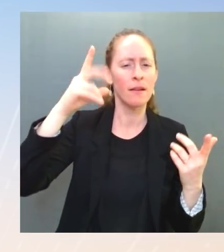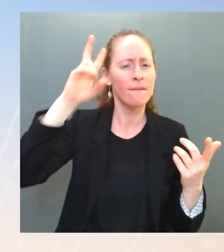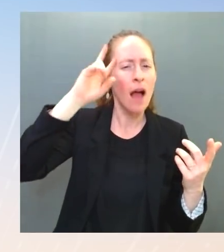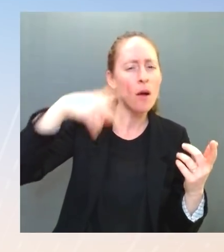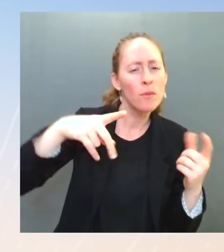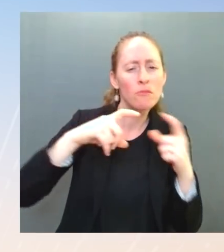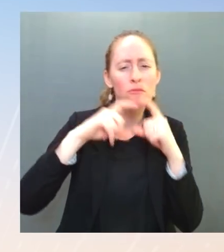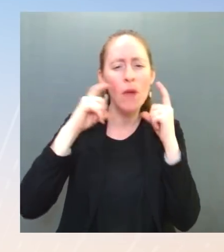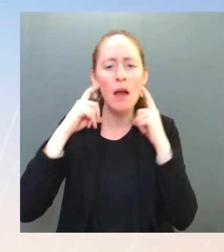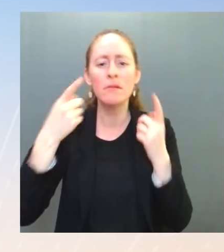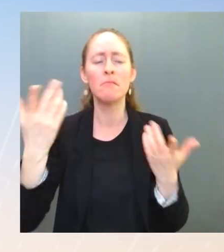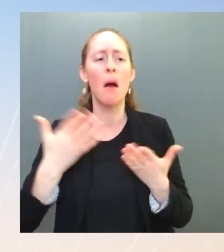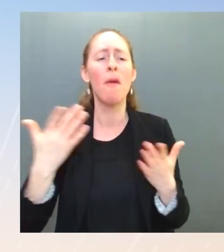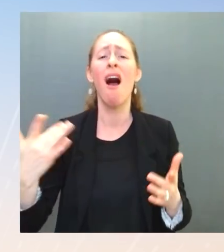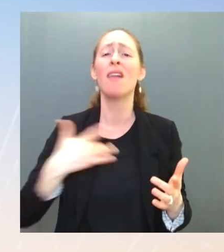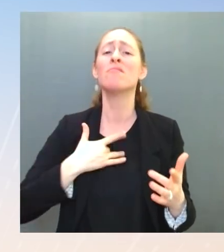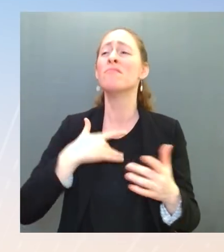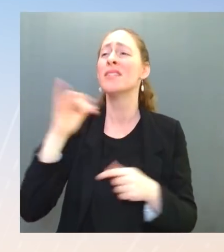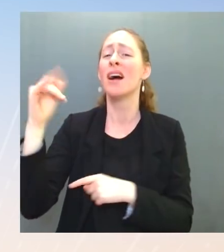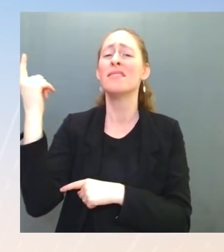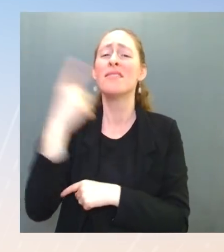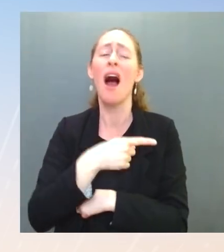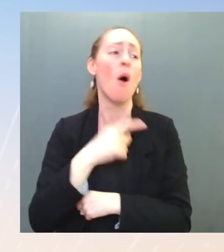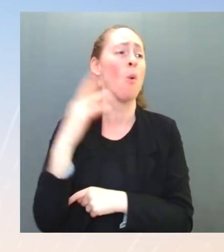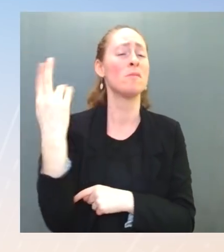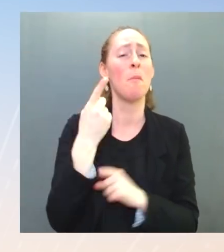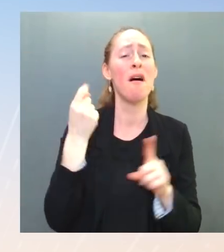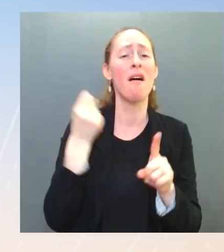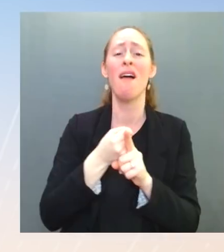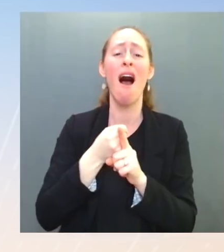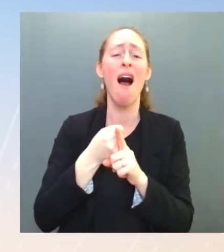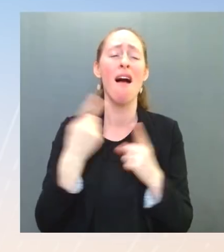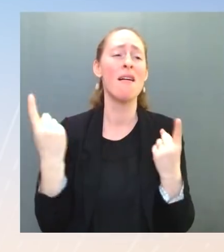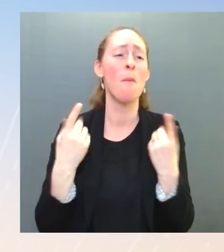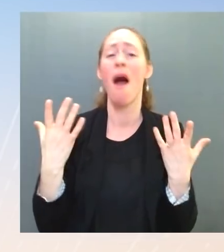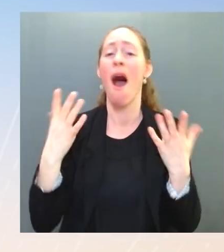are reasons to not follow CDC guidance. Ms. Psaki: Absolutely not. And I appreciate your question on that.